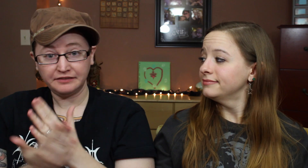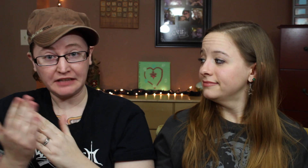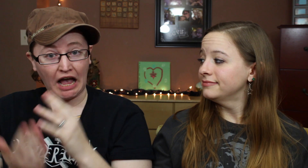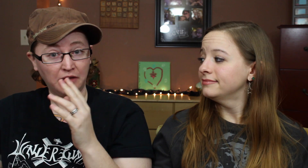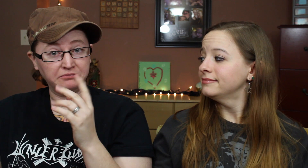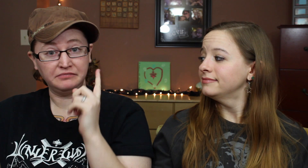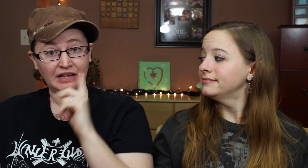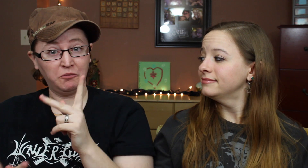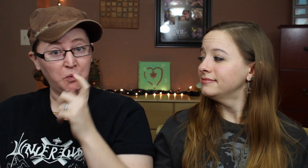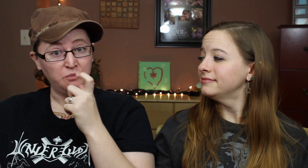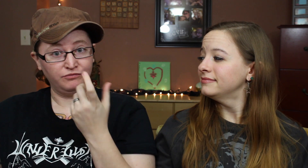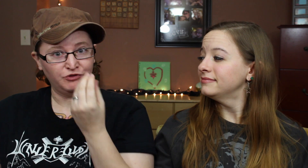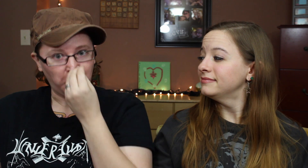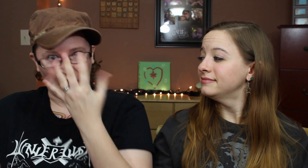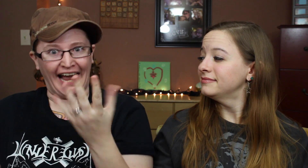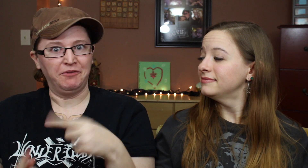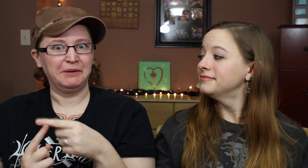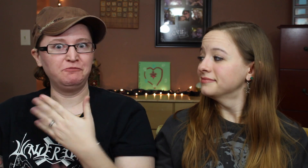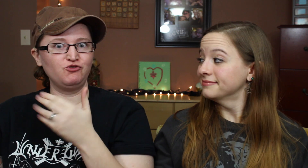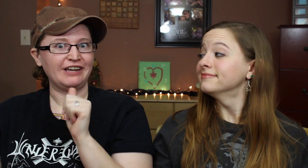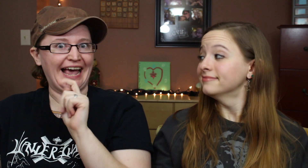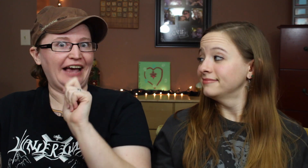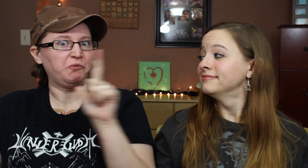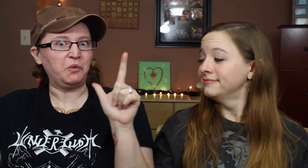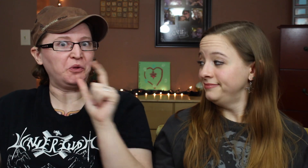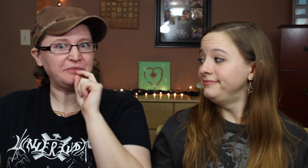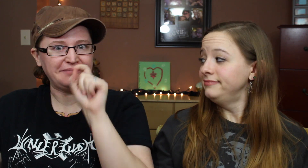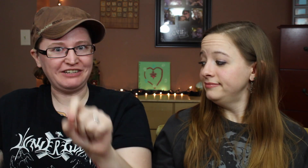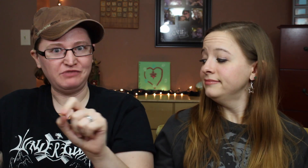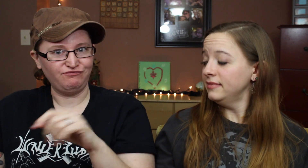for everybody. There are some Deaf people who don't care about music at all